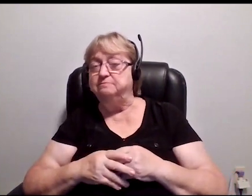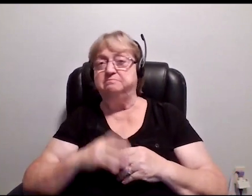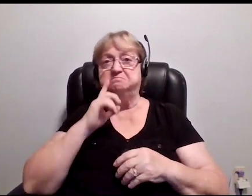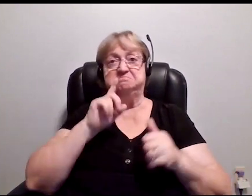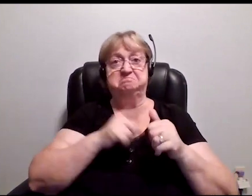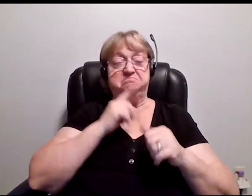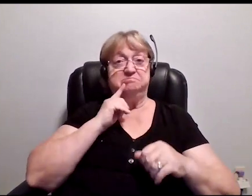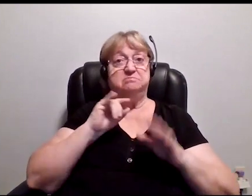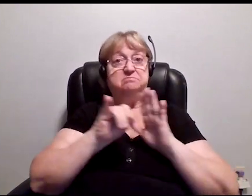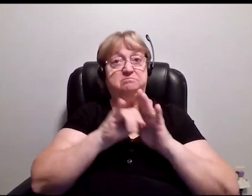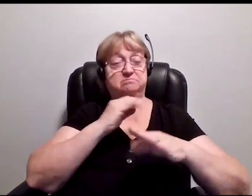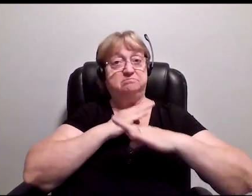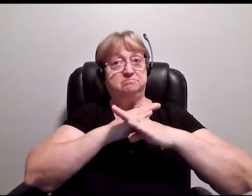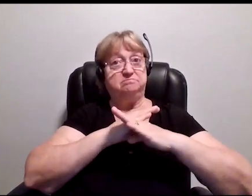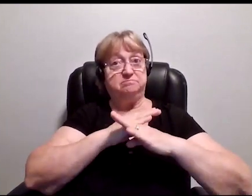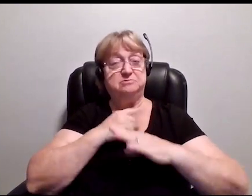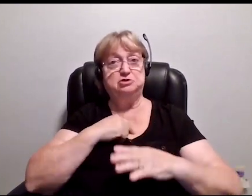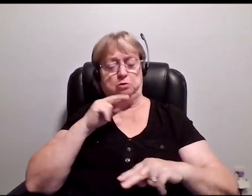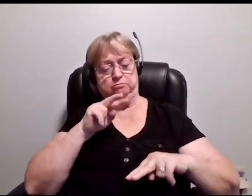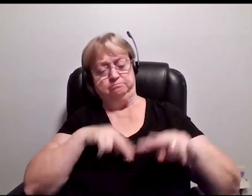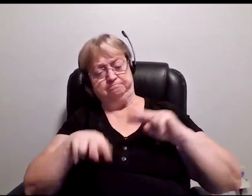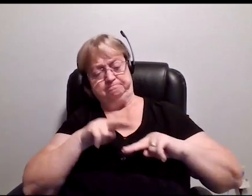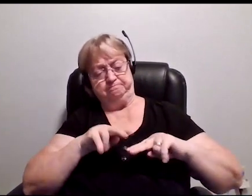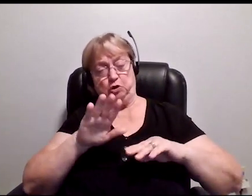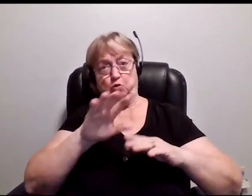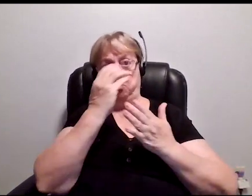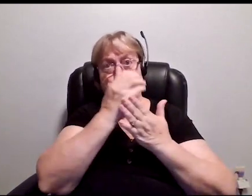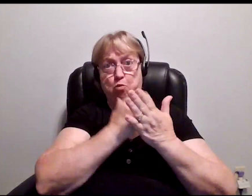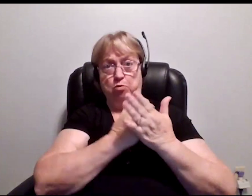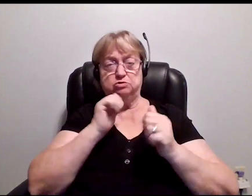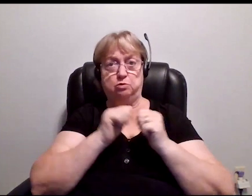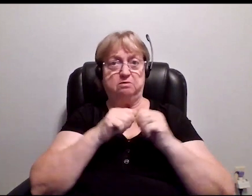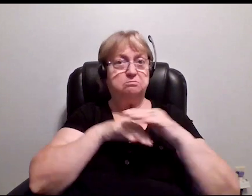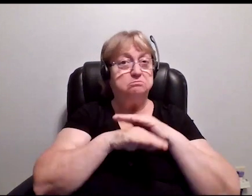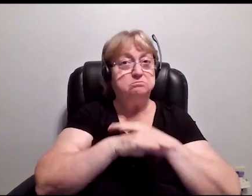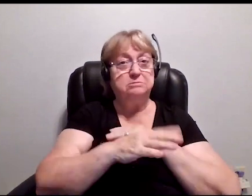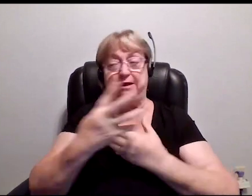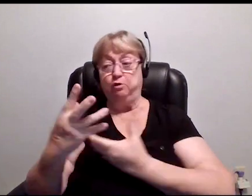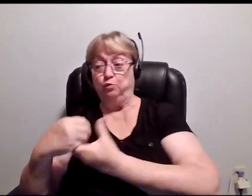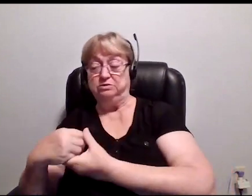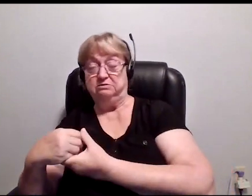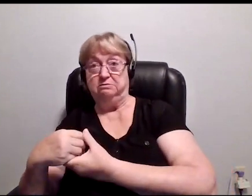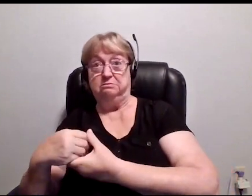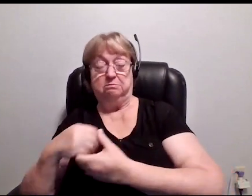so we can critically examine our courses along accessibility and inclusivity lines. Once we have identified those barriers,